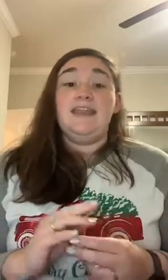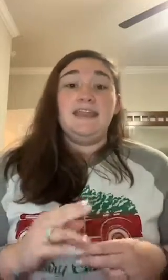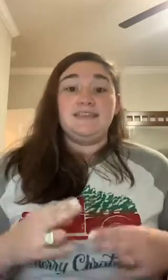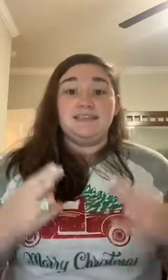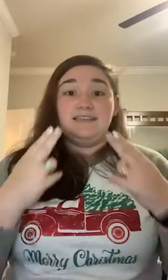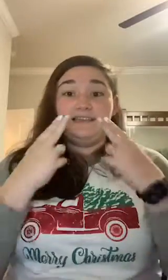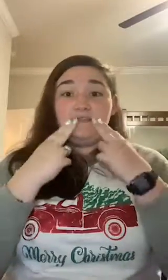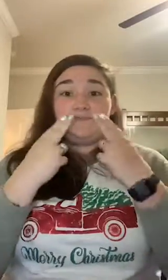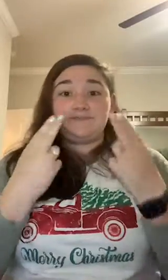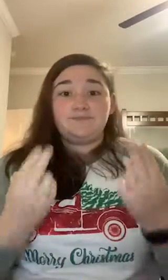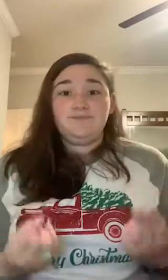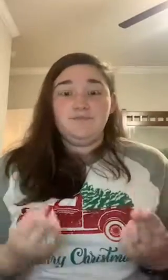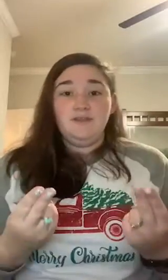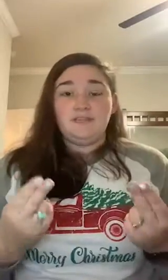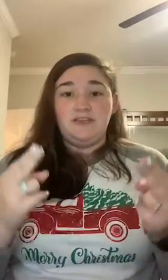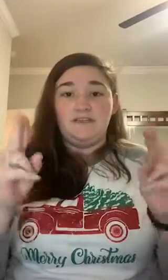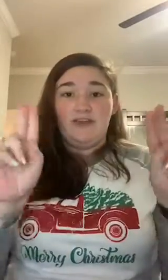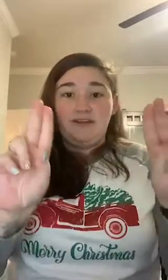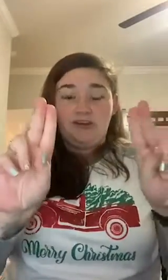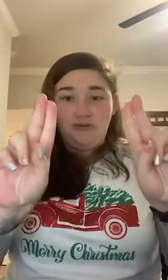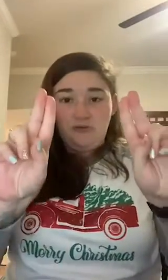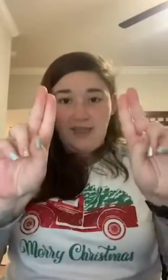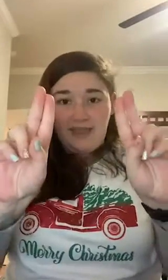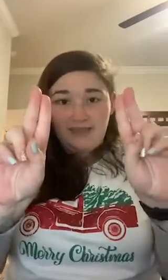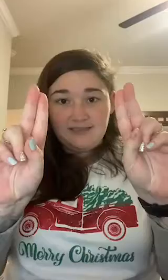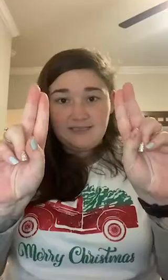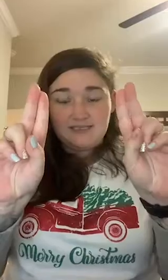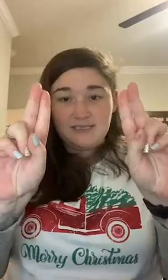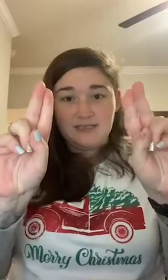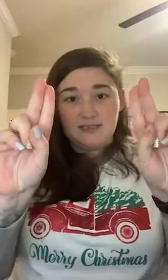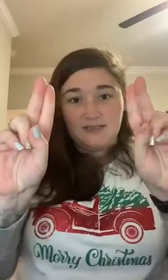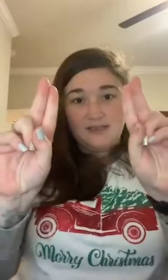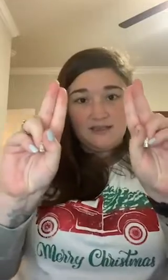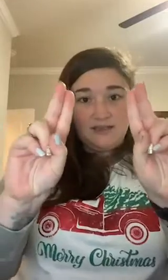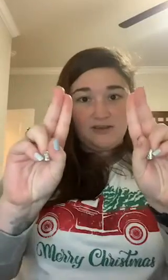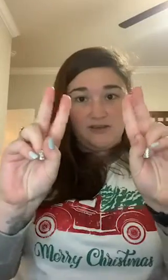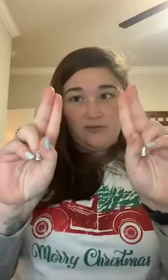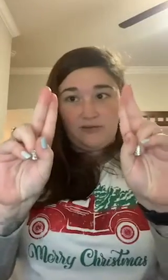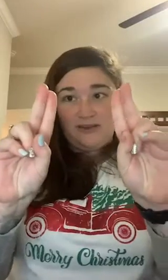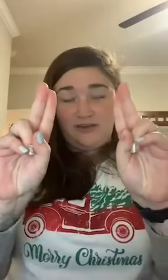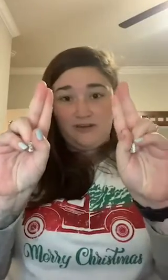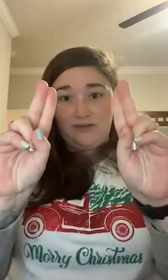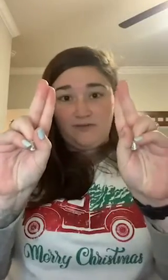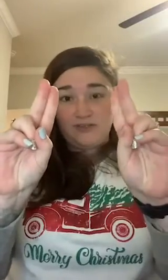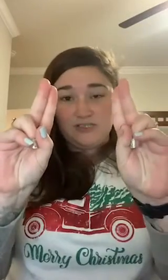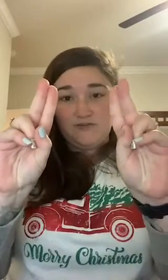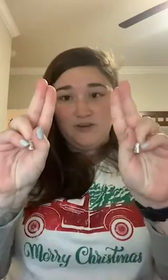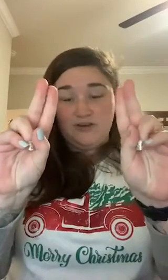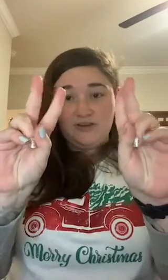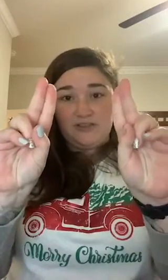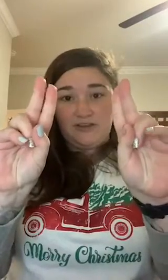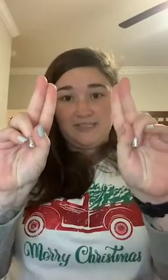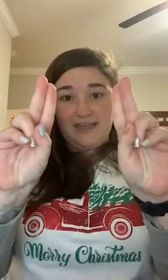innocent, so you've got U hands. you're holding your first two fingers and they're together